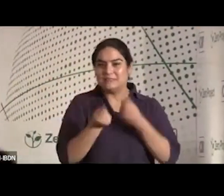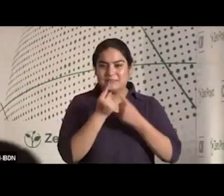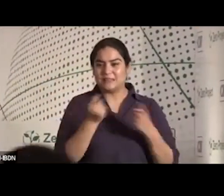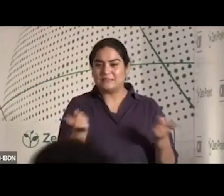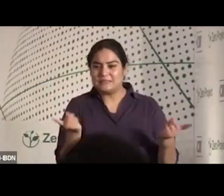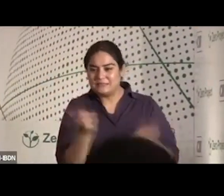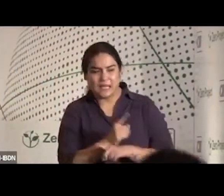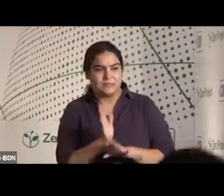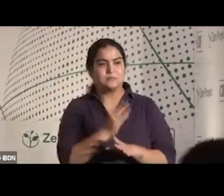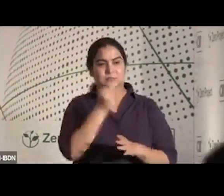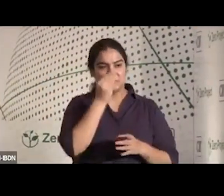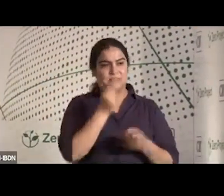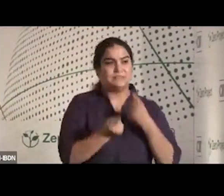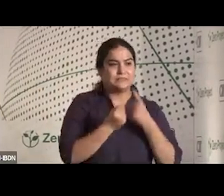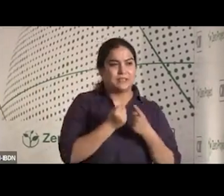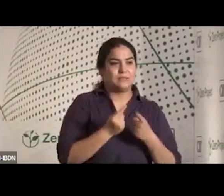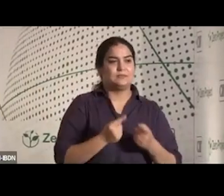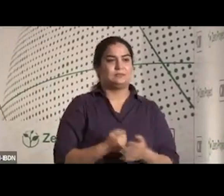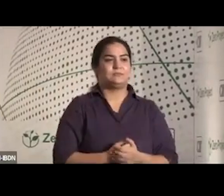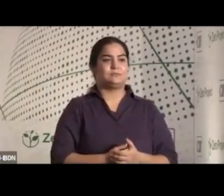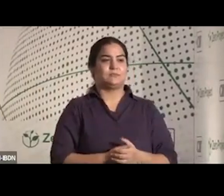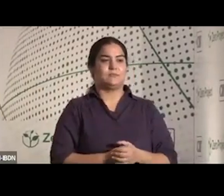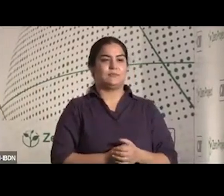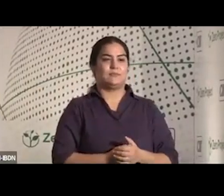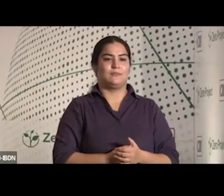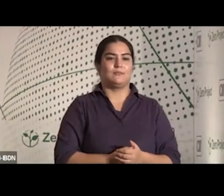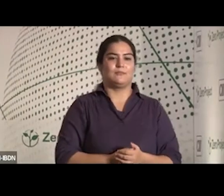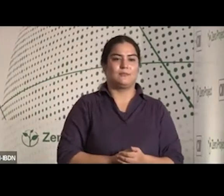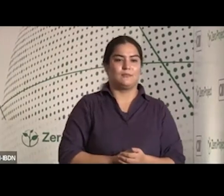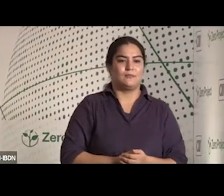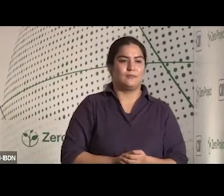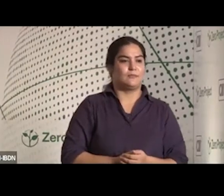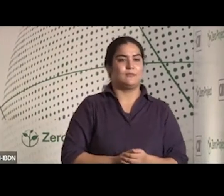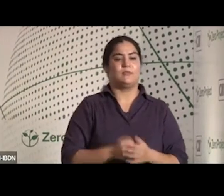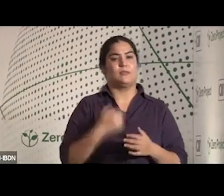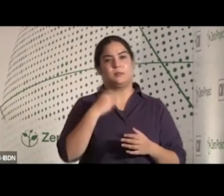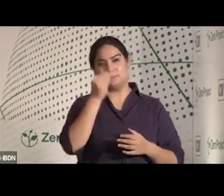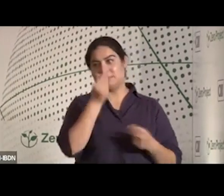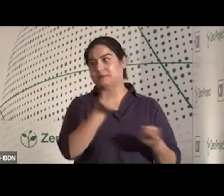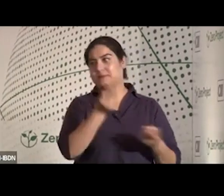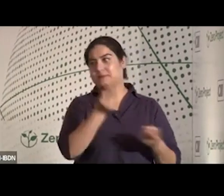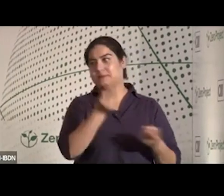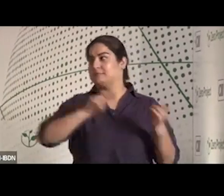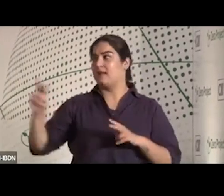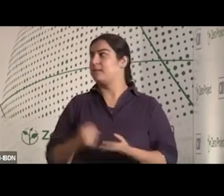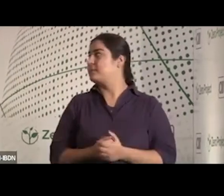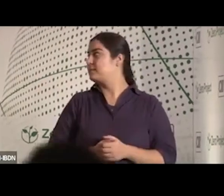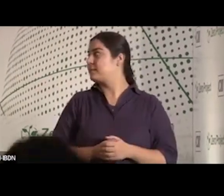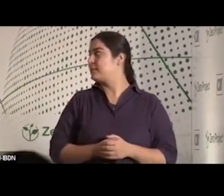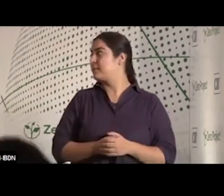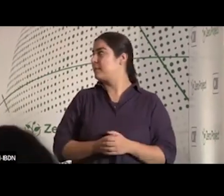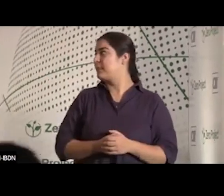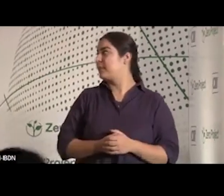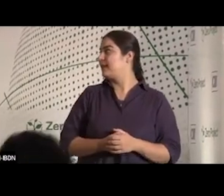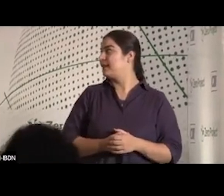you picked up his bag and please return it to him, he'll return a happy man.